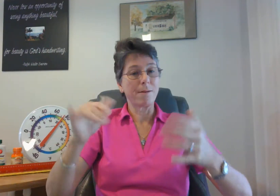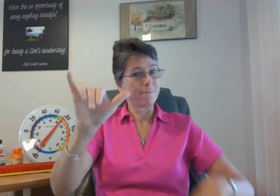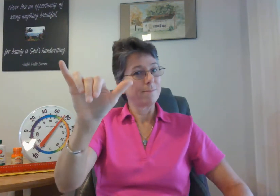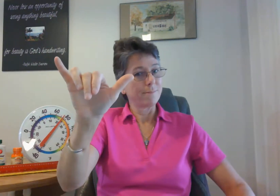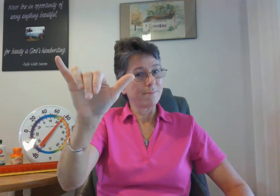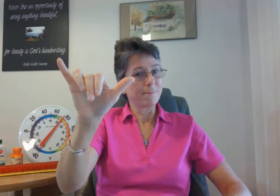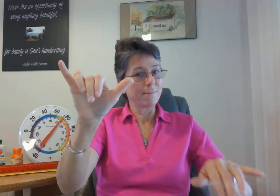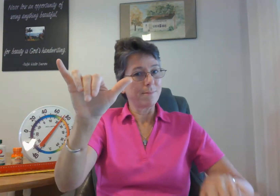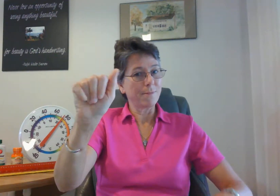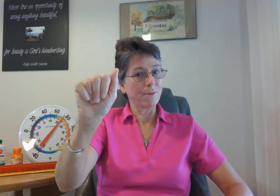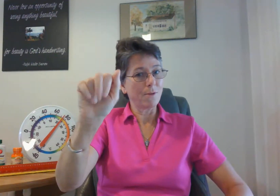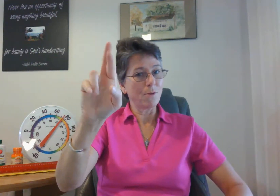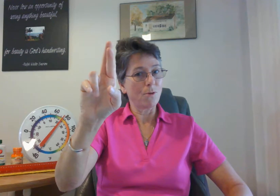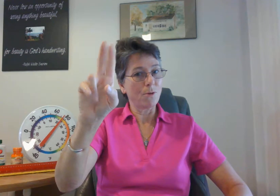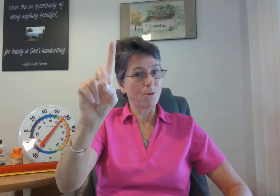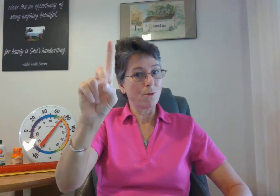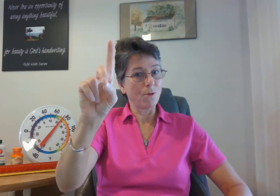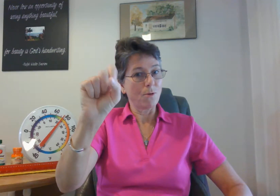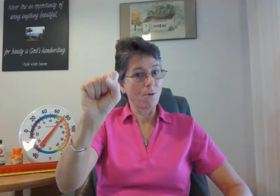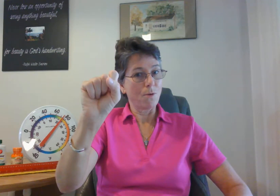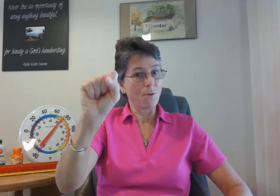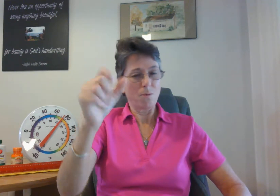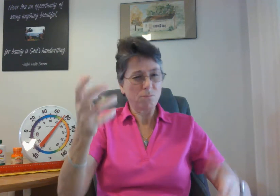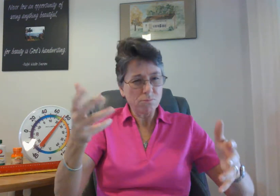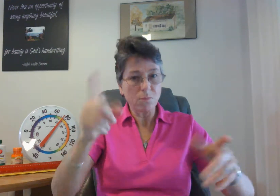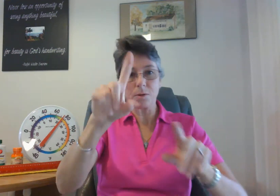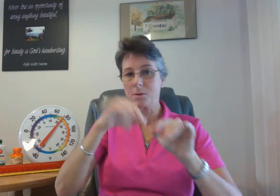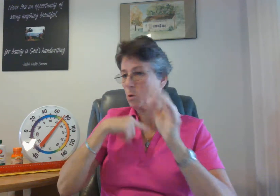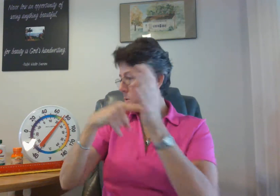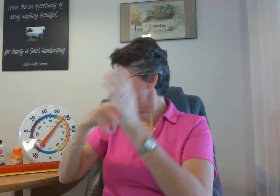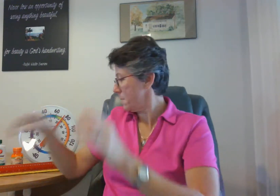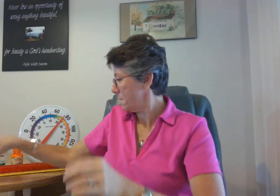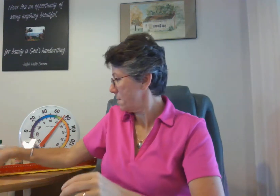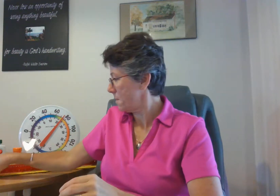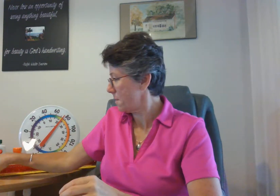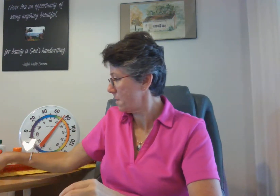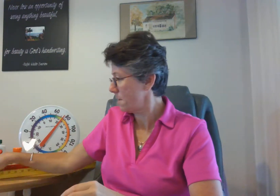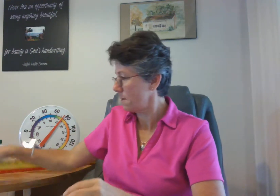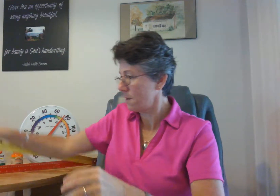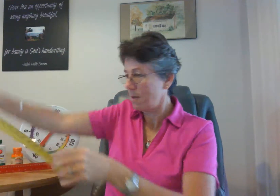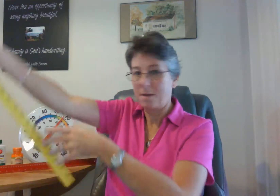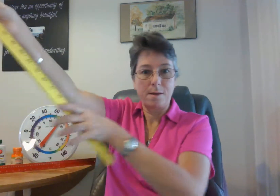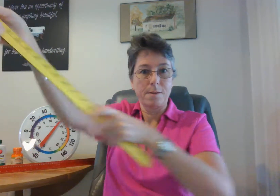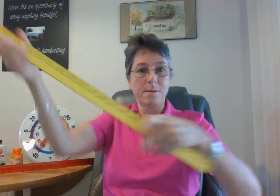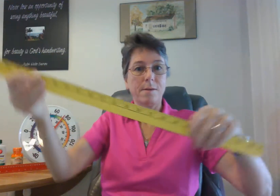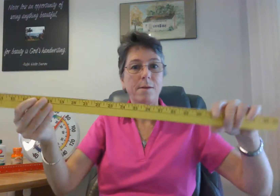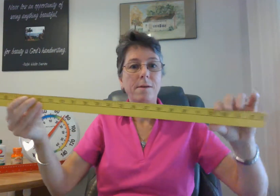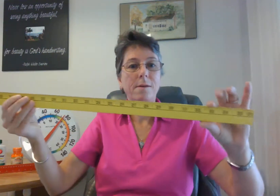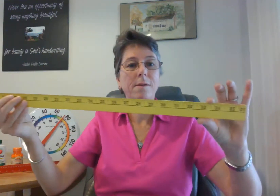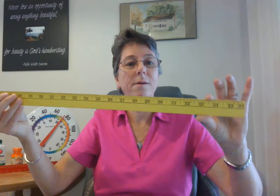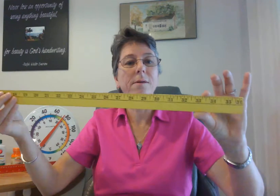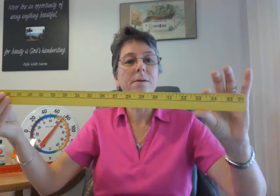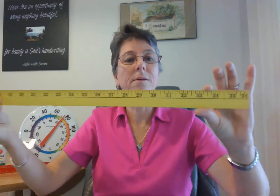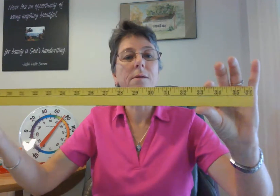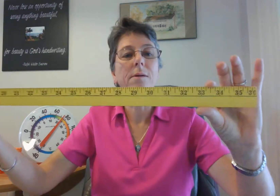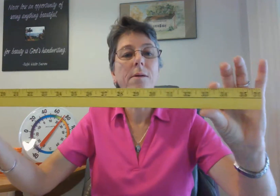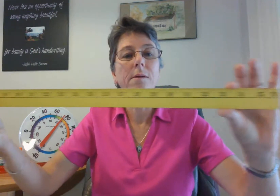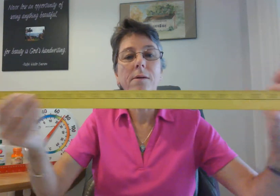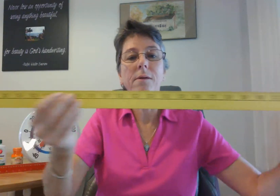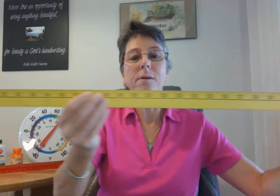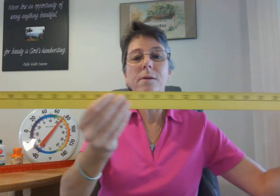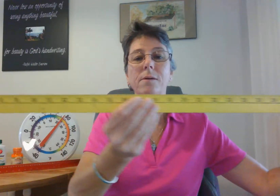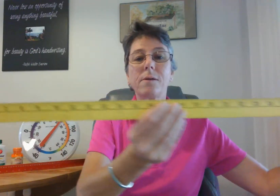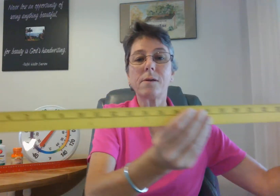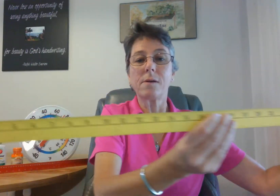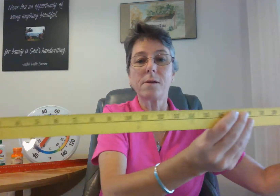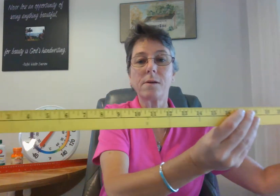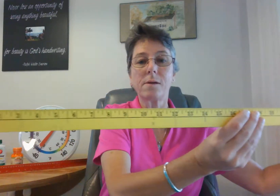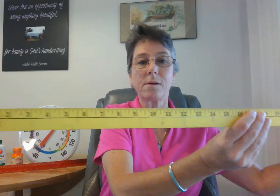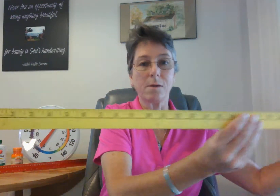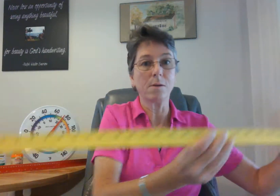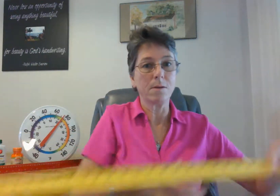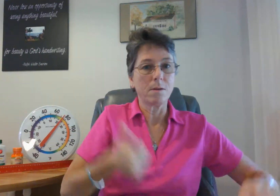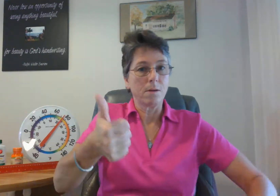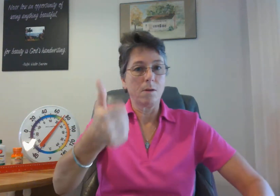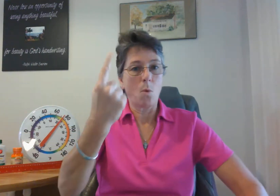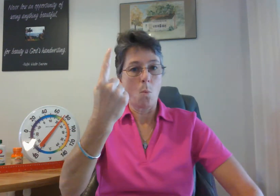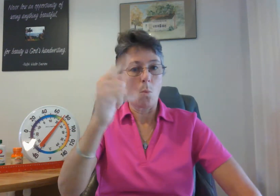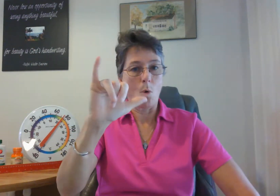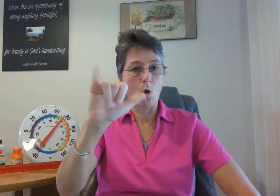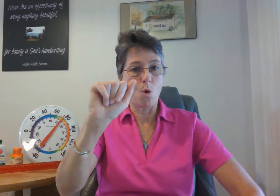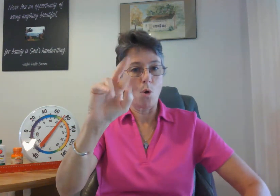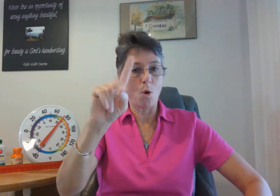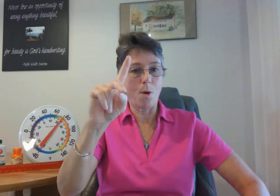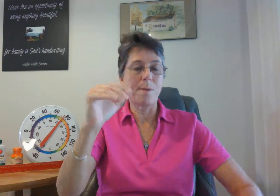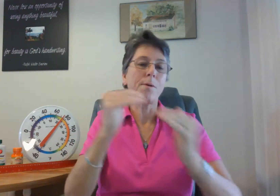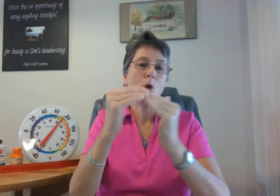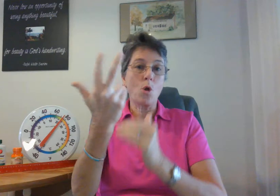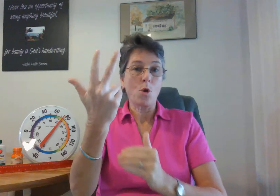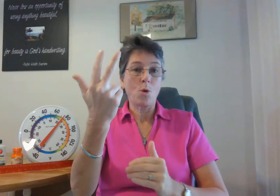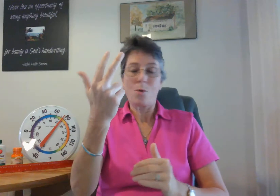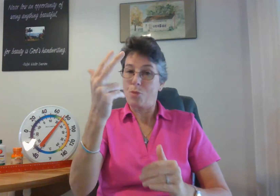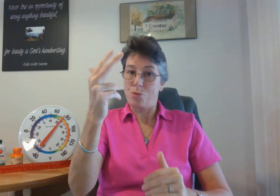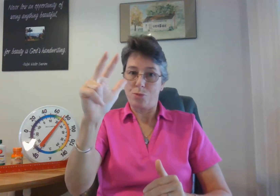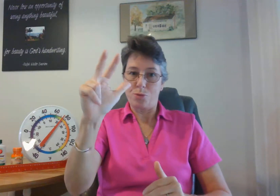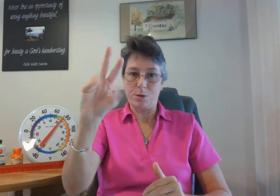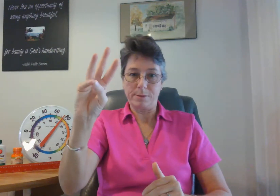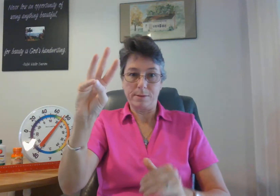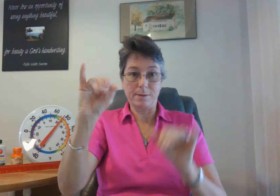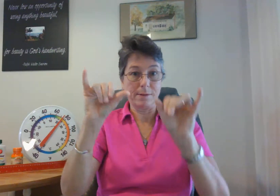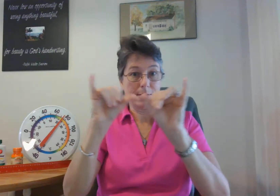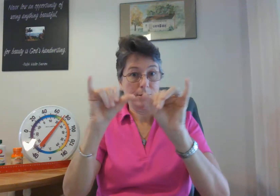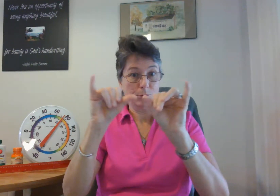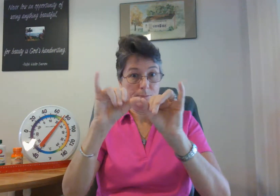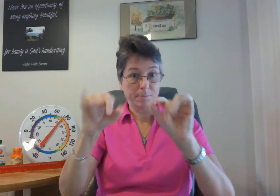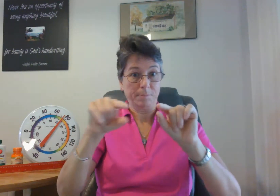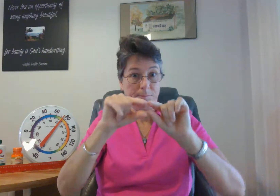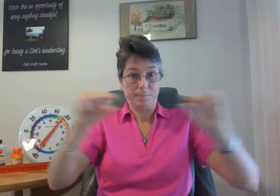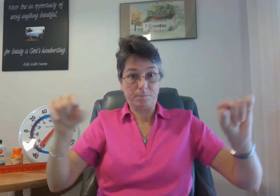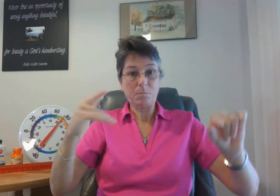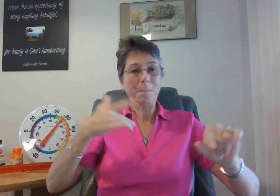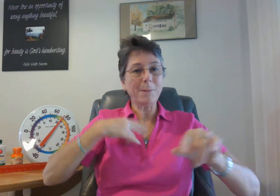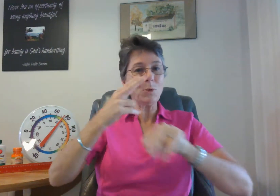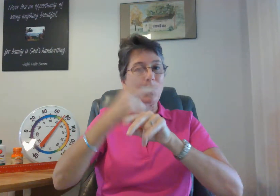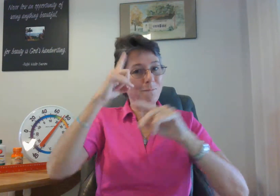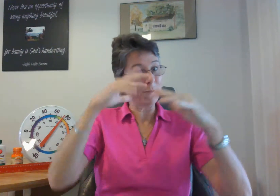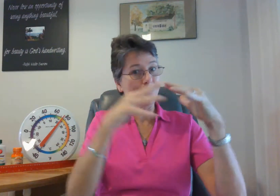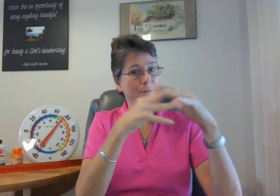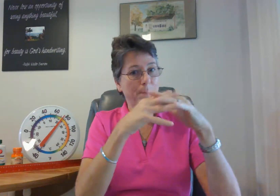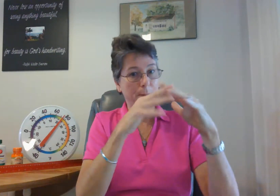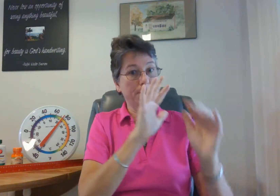That way, we can sell sodas to other countries since they use the metric system.